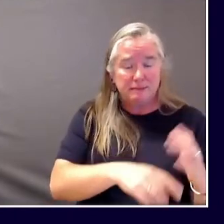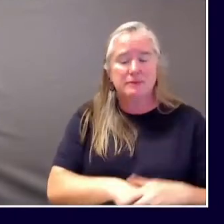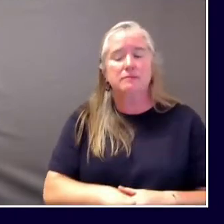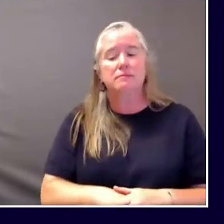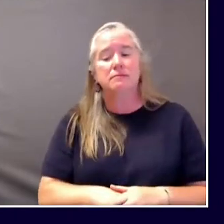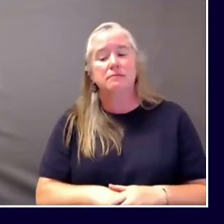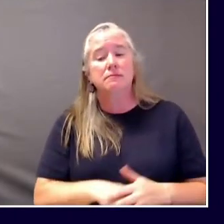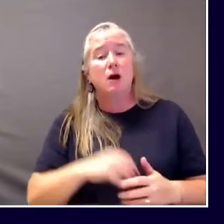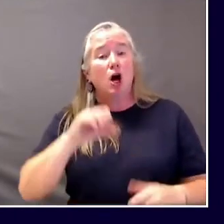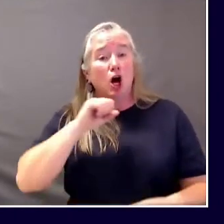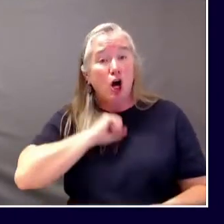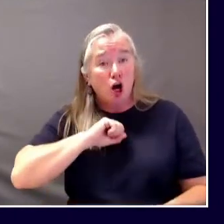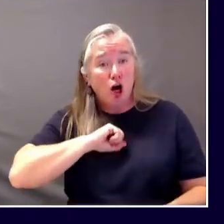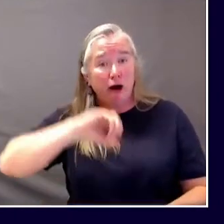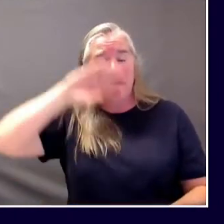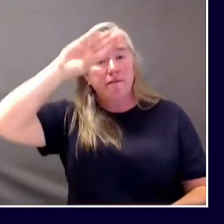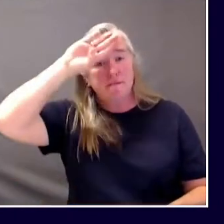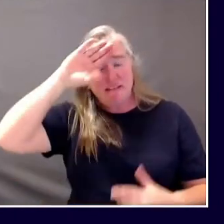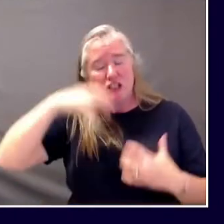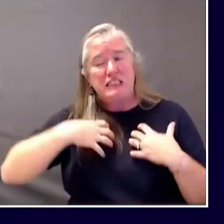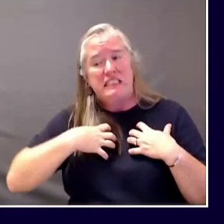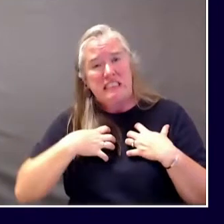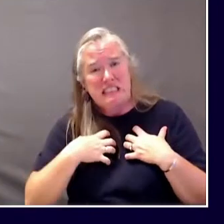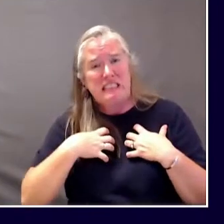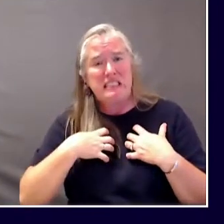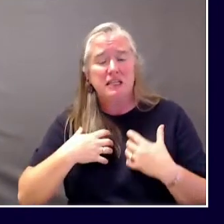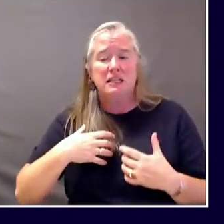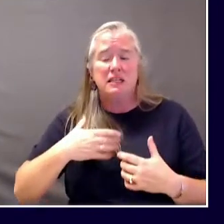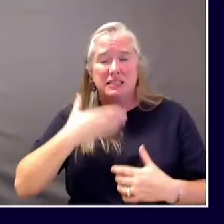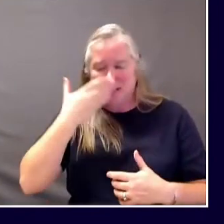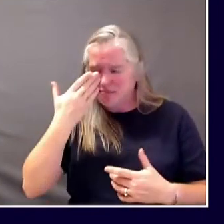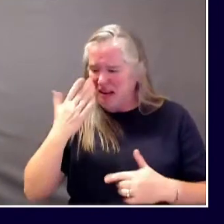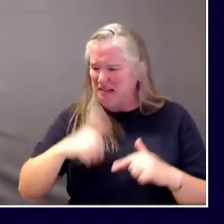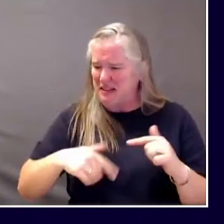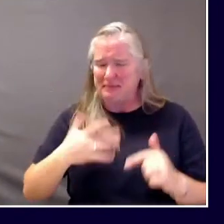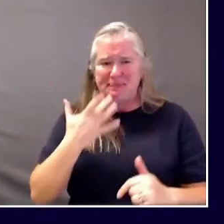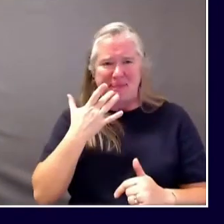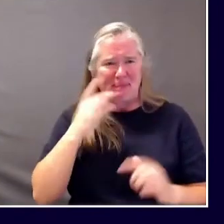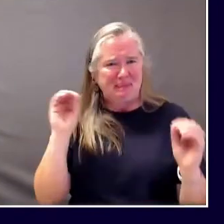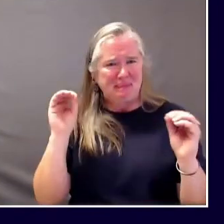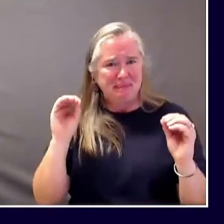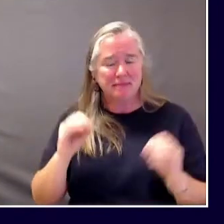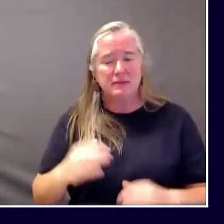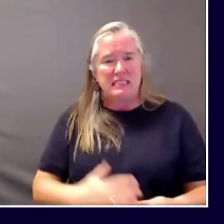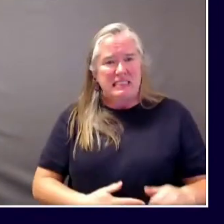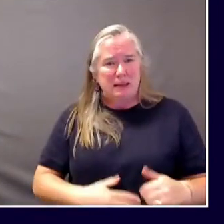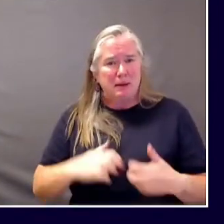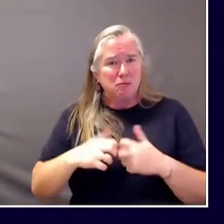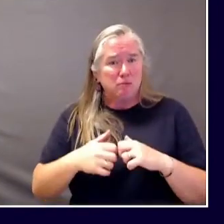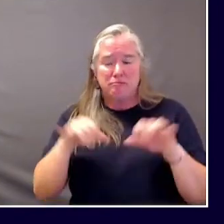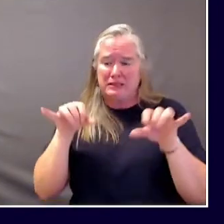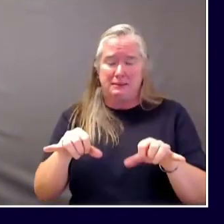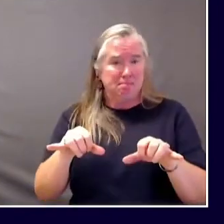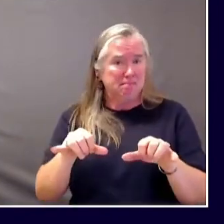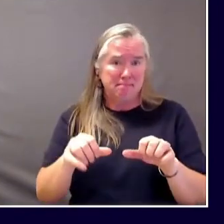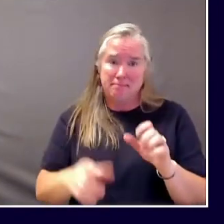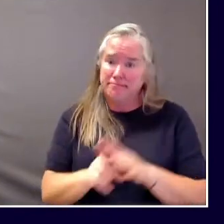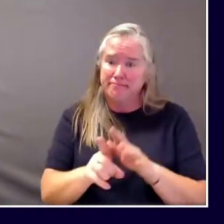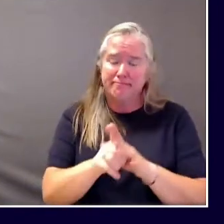cough fever shortness of breath loss of smell G. symptoms does